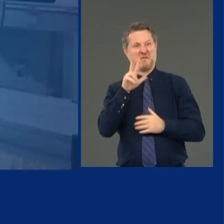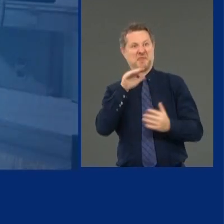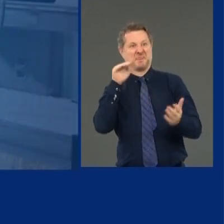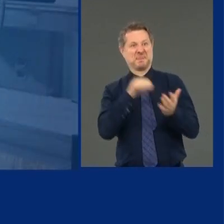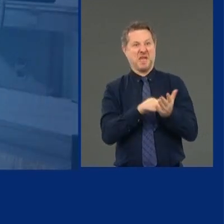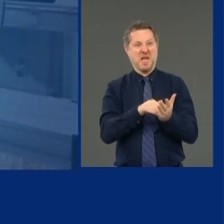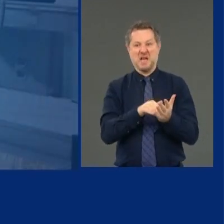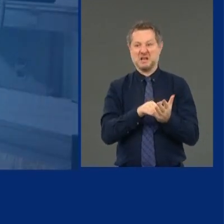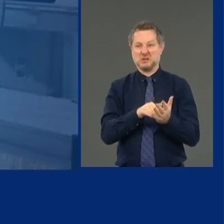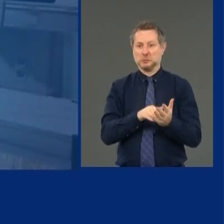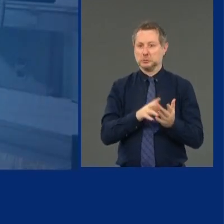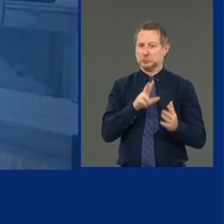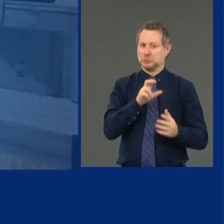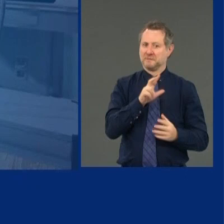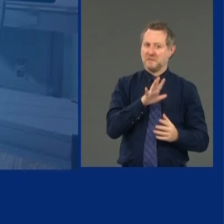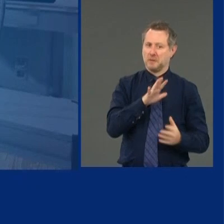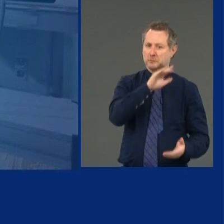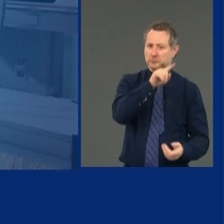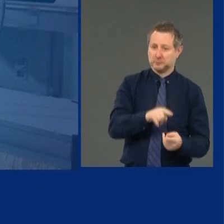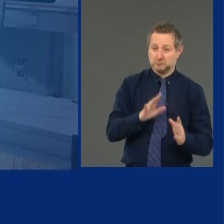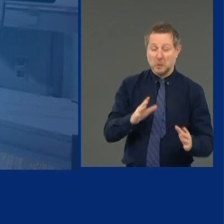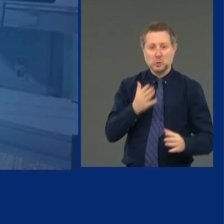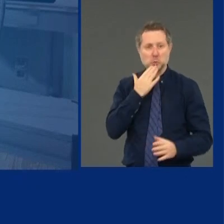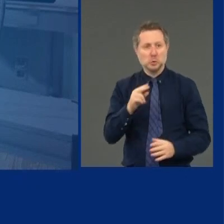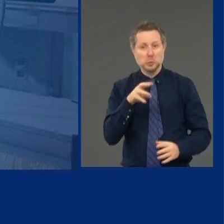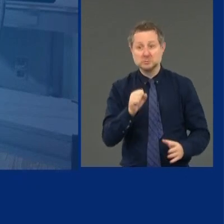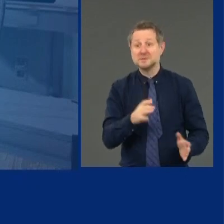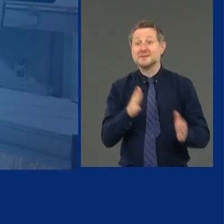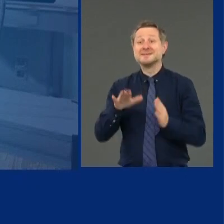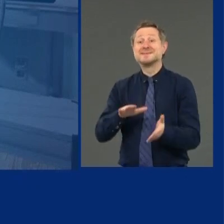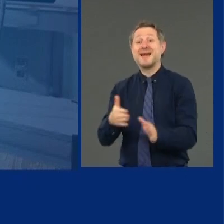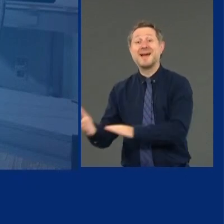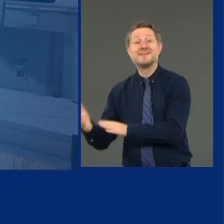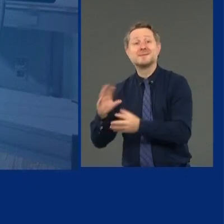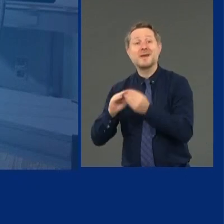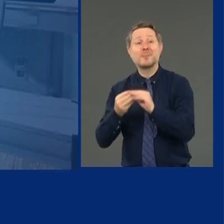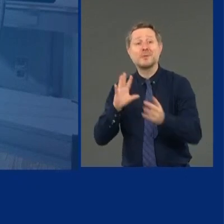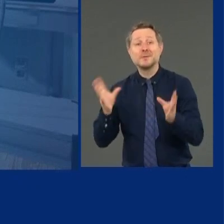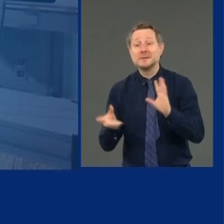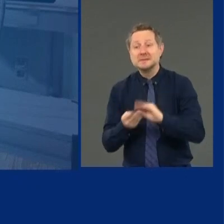NUMBER OF NEW CASES THAT WE TRACK, 335 ON A SYSTEM OF